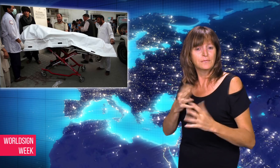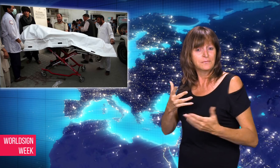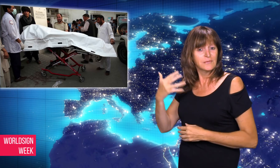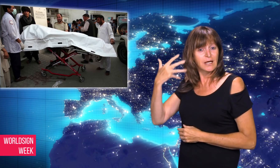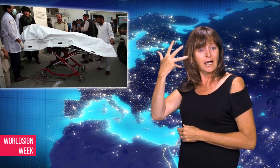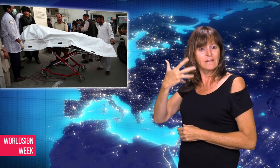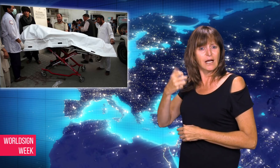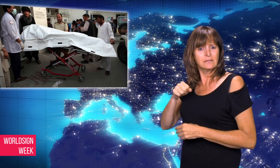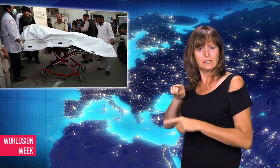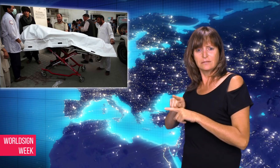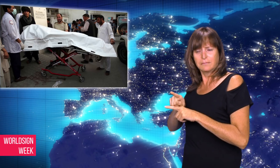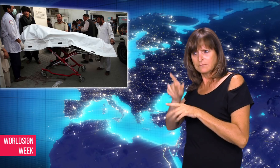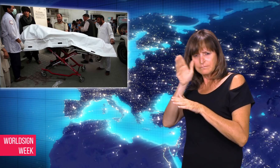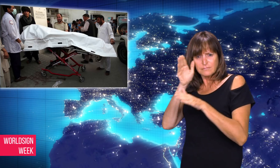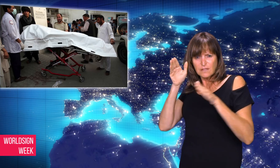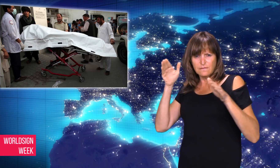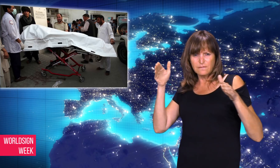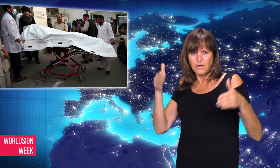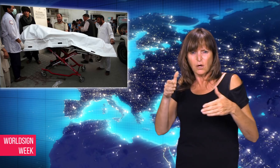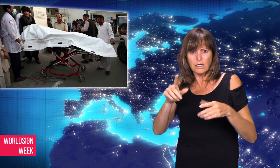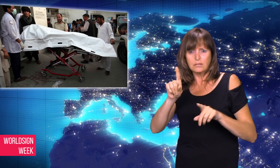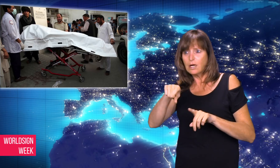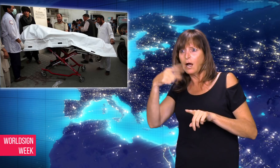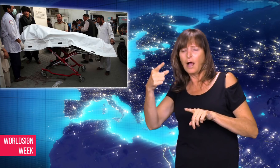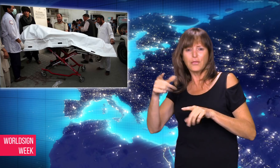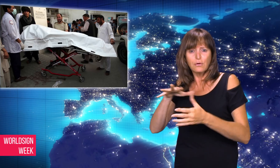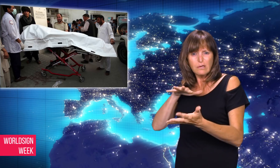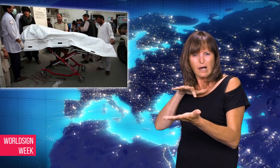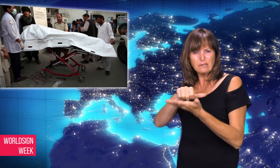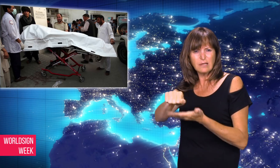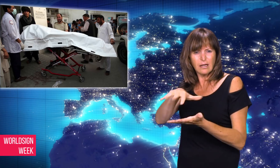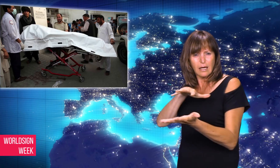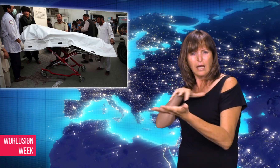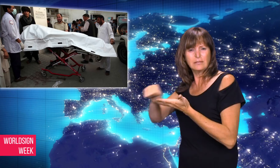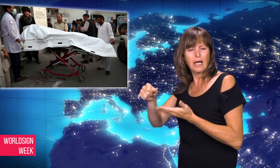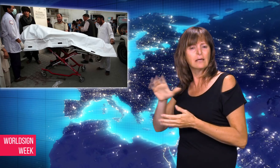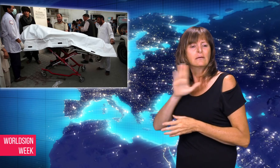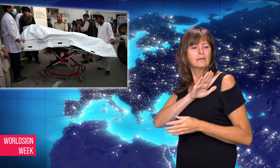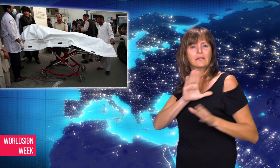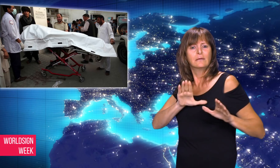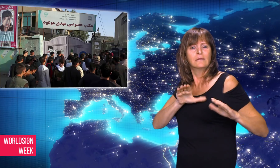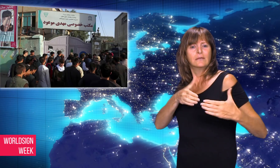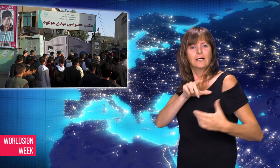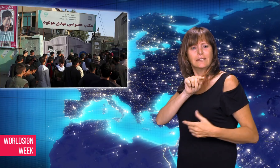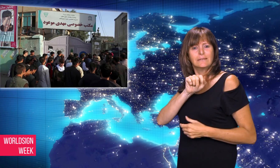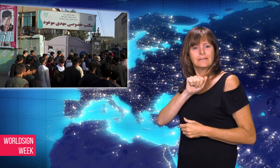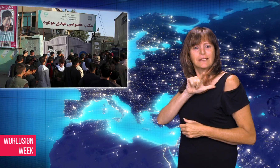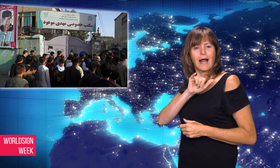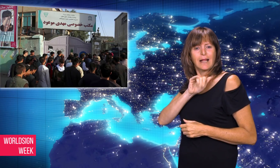the capital. Analyst Abdul Sofof says